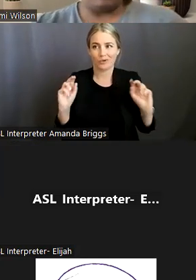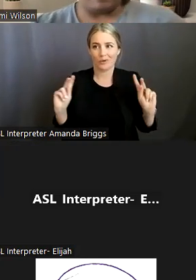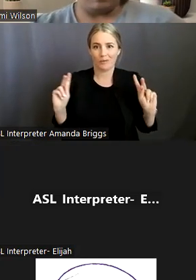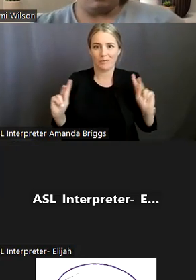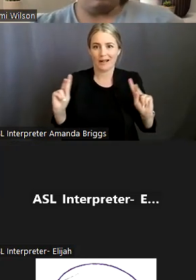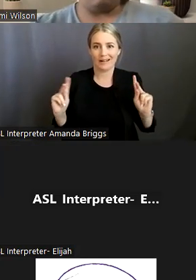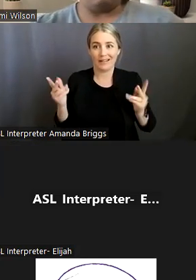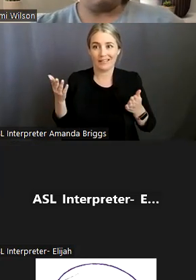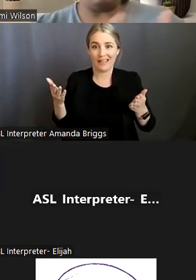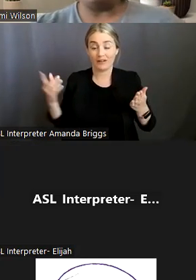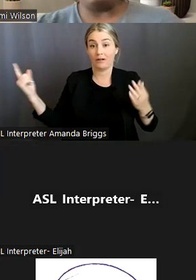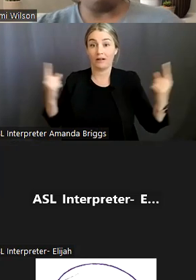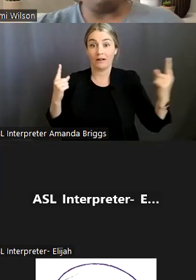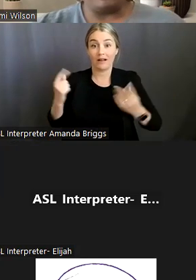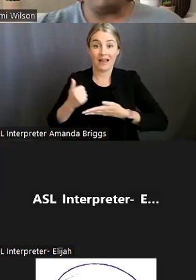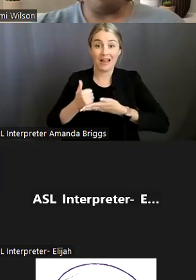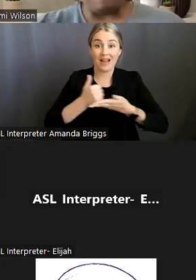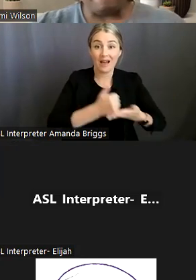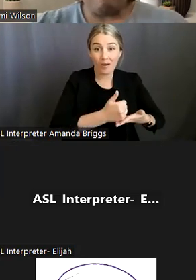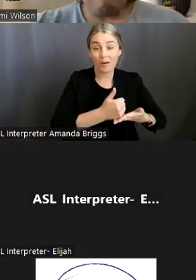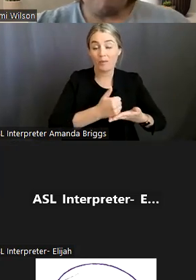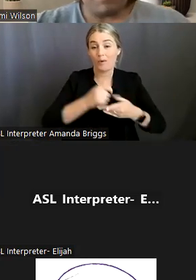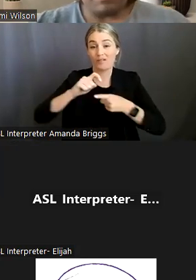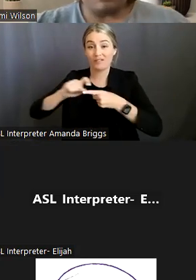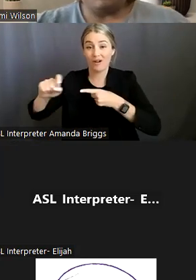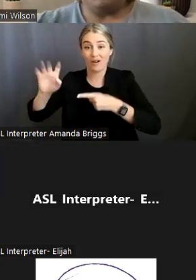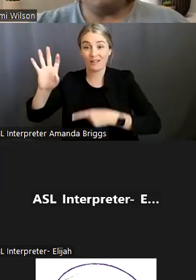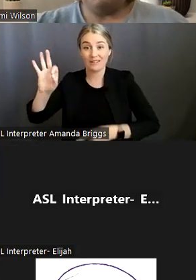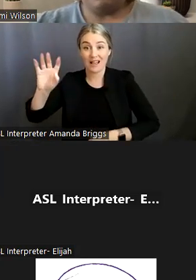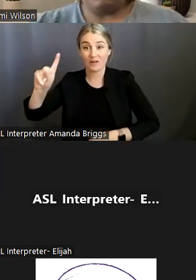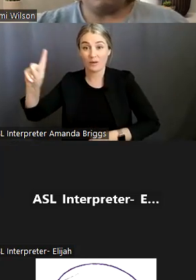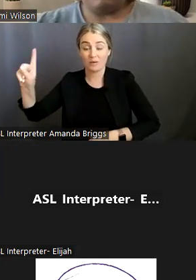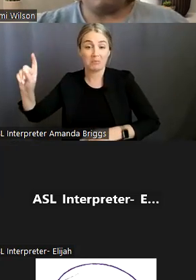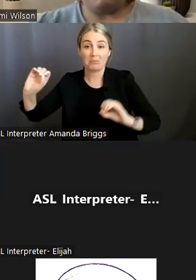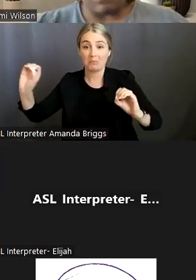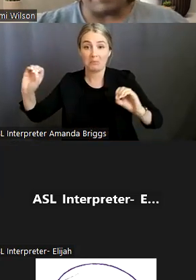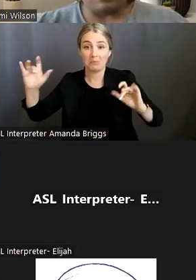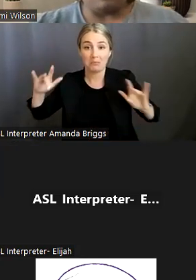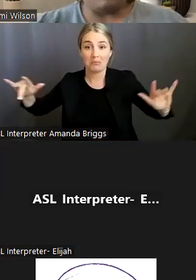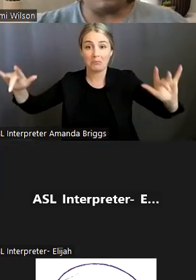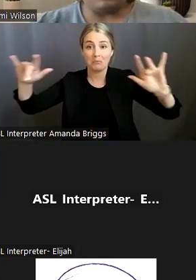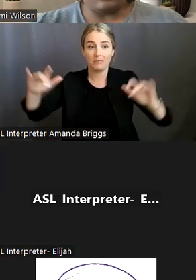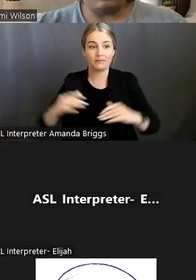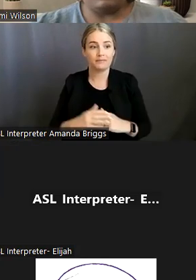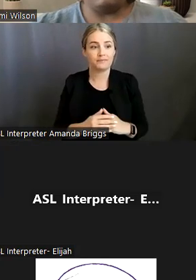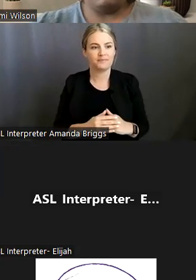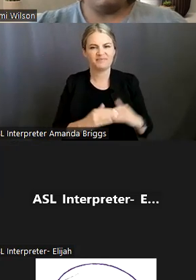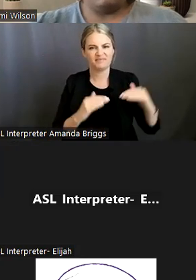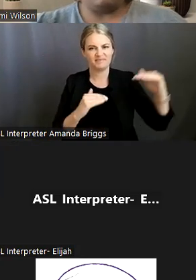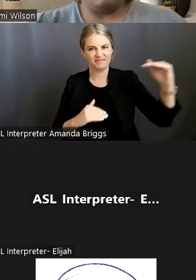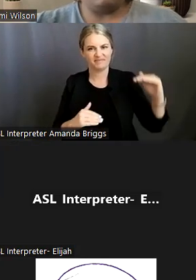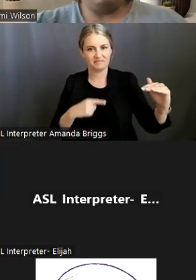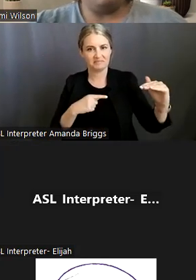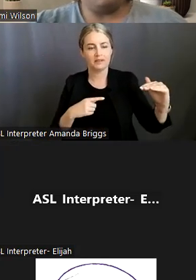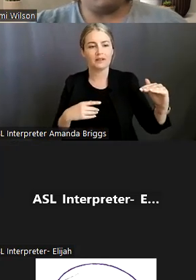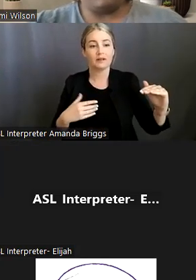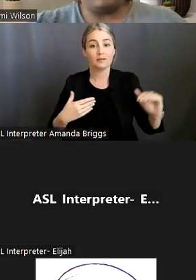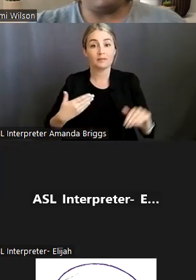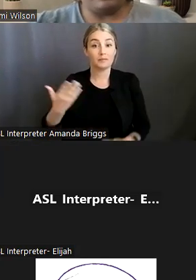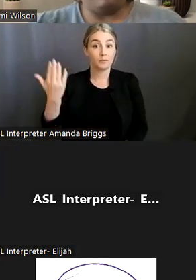aid or call 911. Prior overdoses or history of